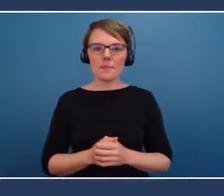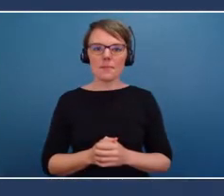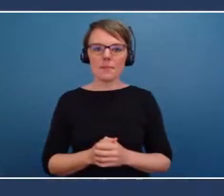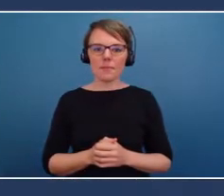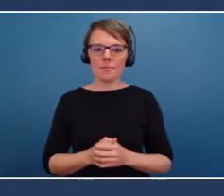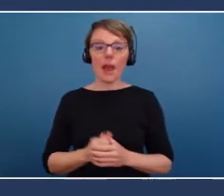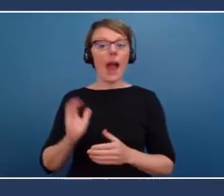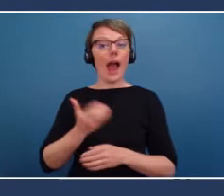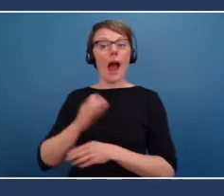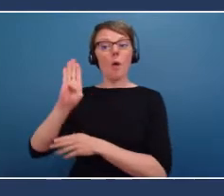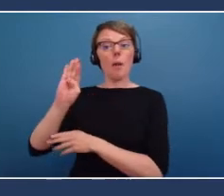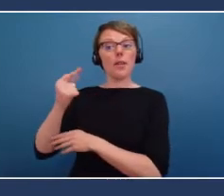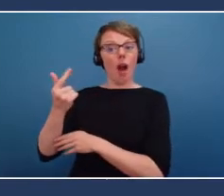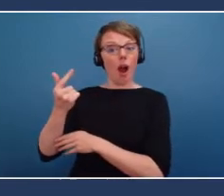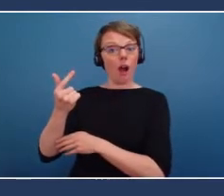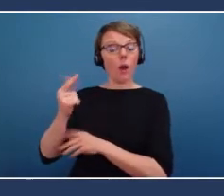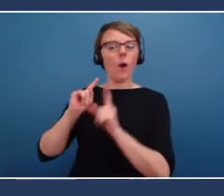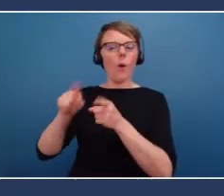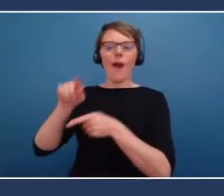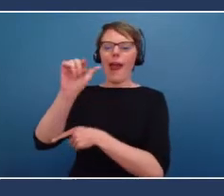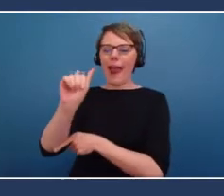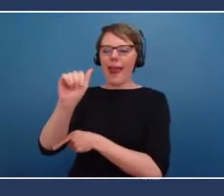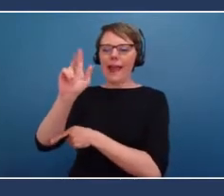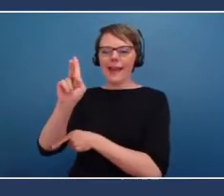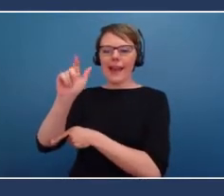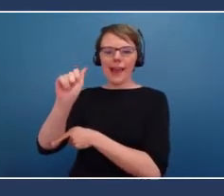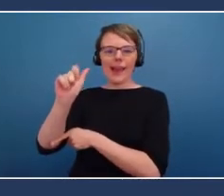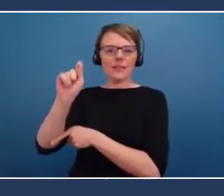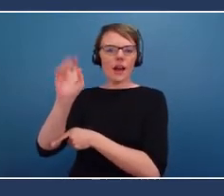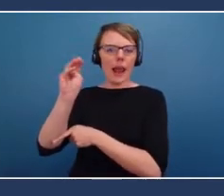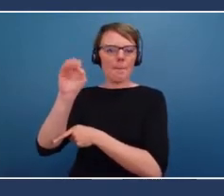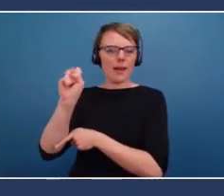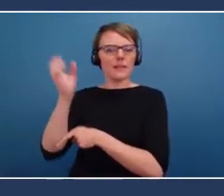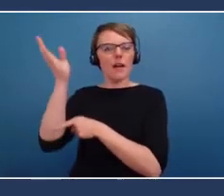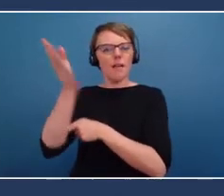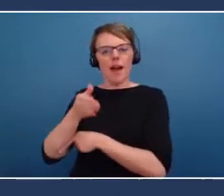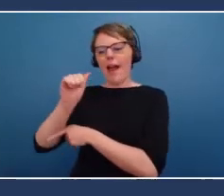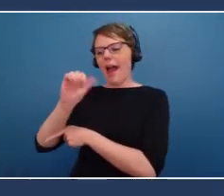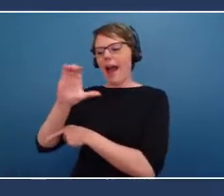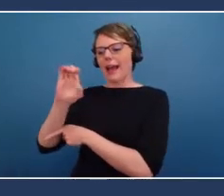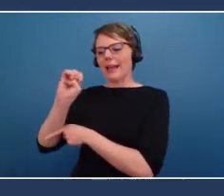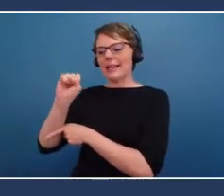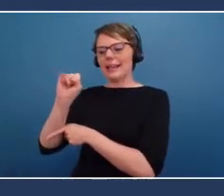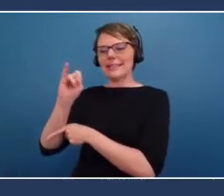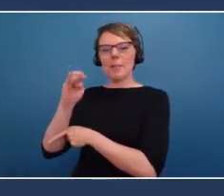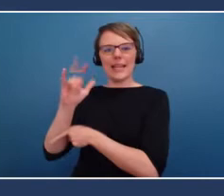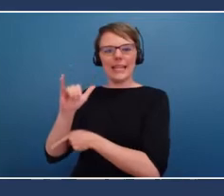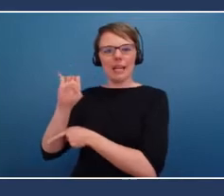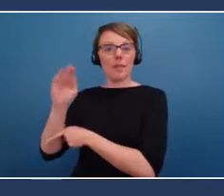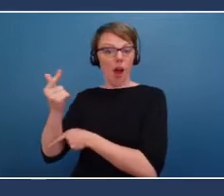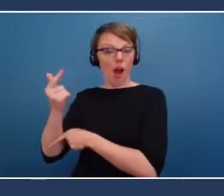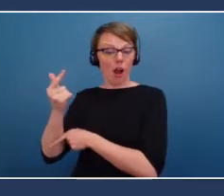to aka.ms/accessibilityblog, which recognizes actually the disability community already